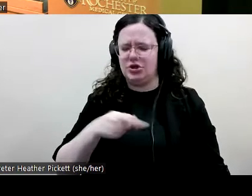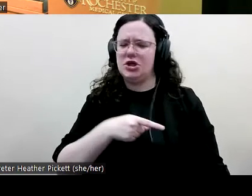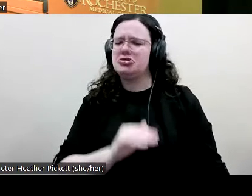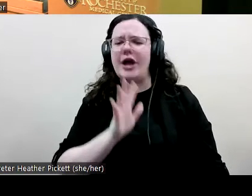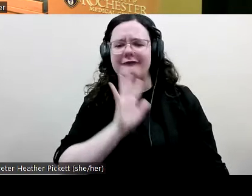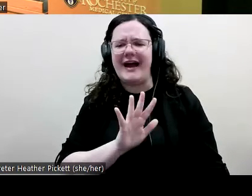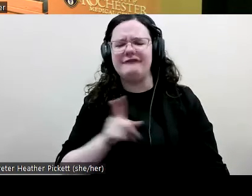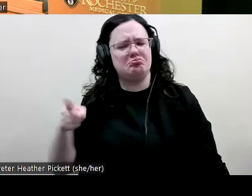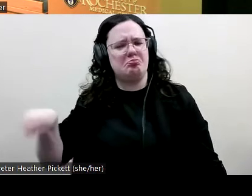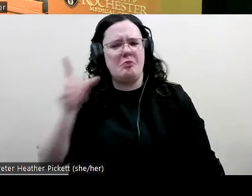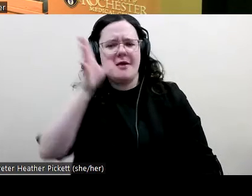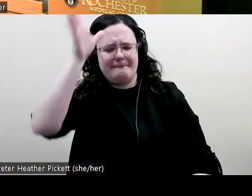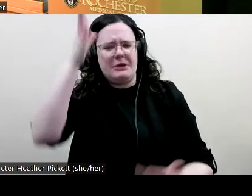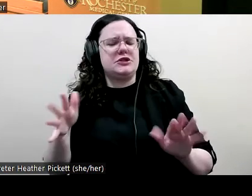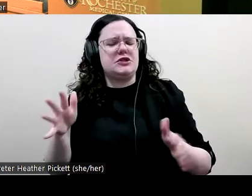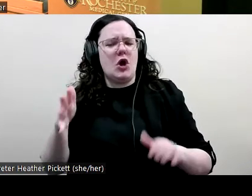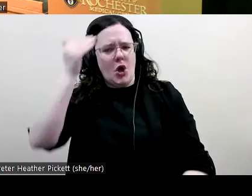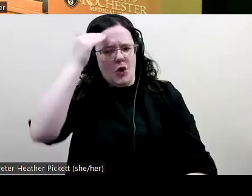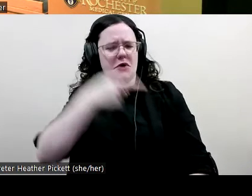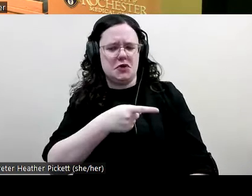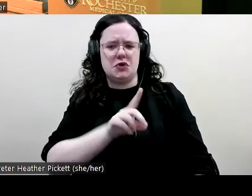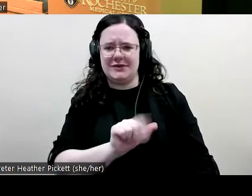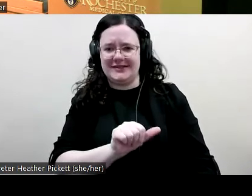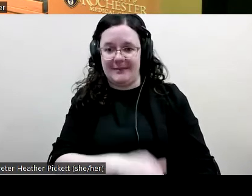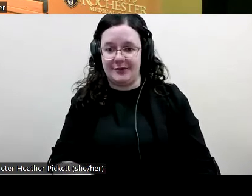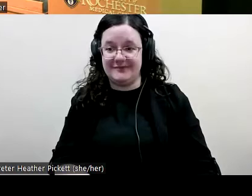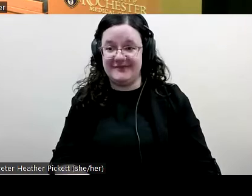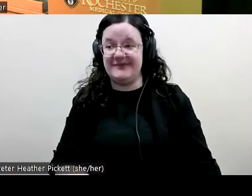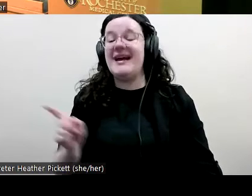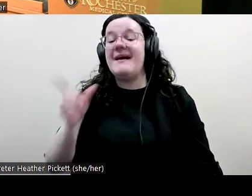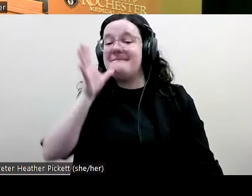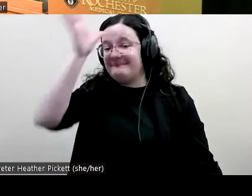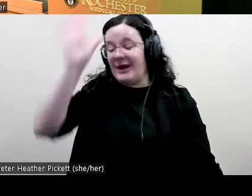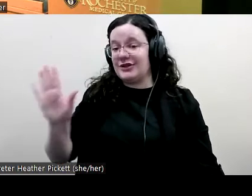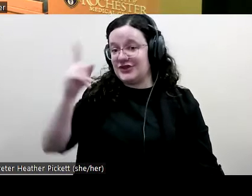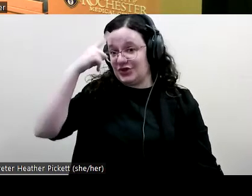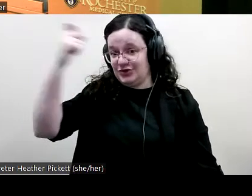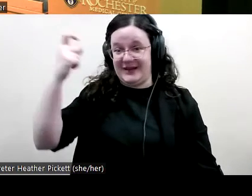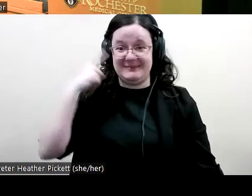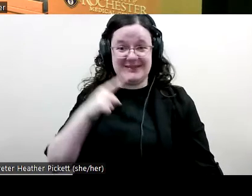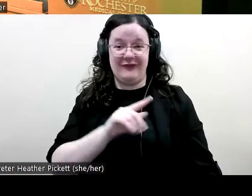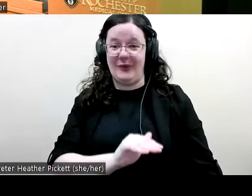your dreams for your kids at age five and four are pretty mushy right they're pretty blurry but